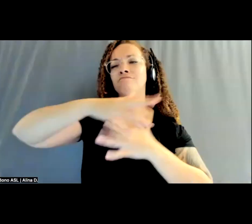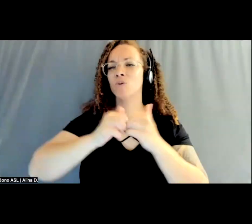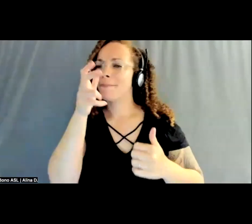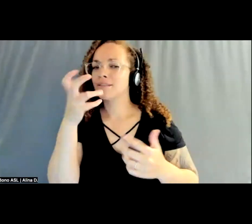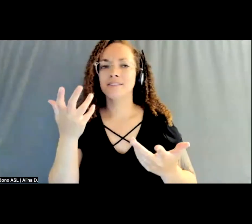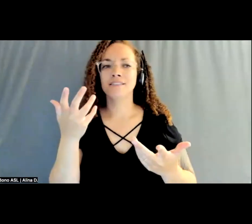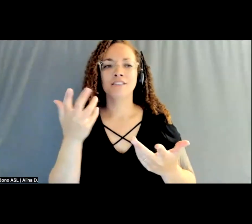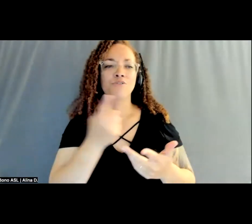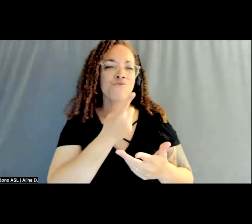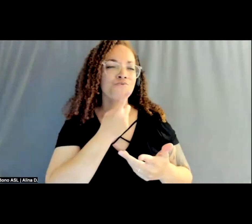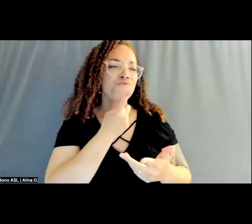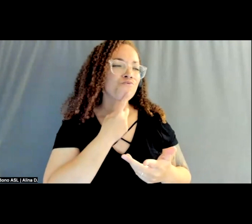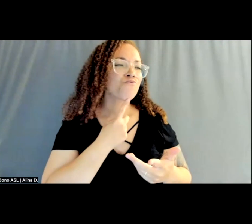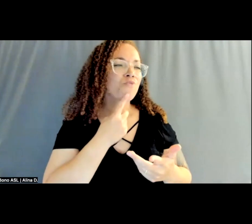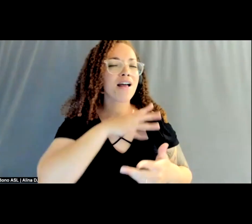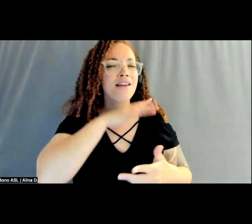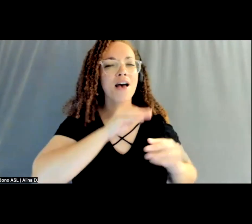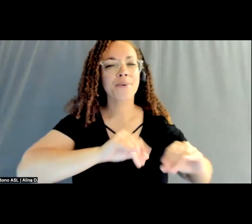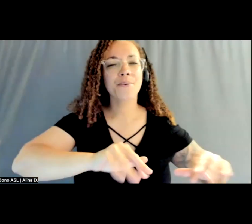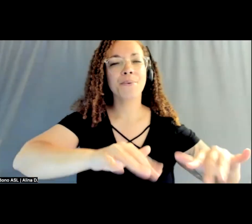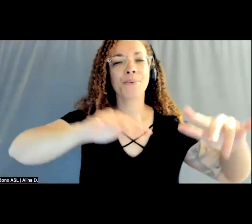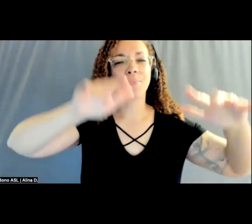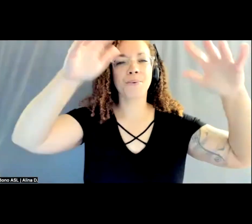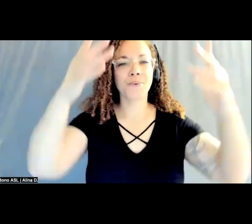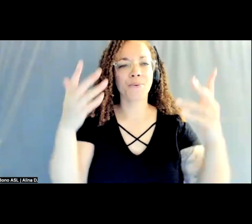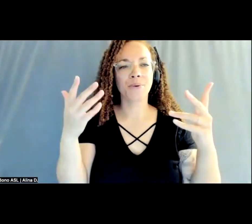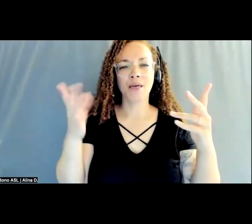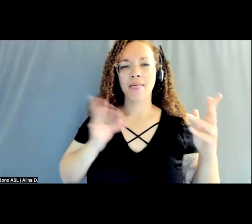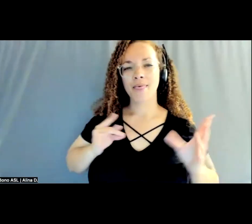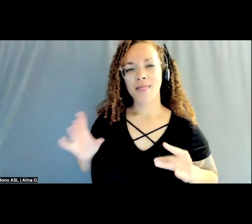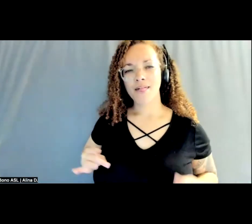at how it coats our shins & calves, rests on our chests & mingles with sweat